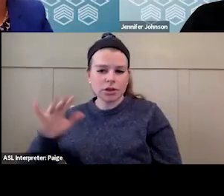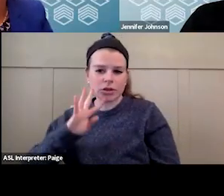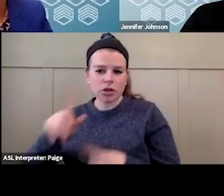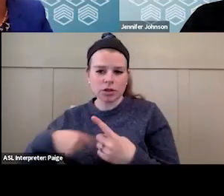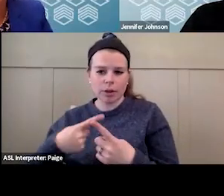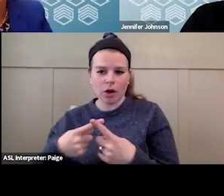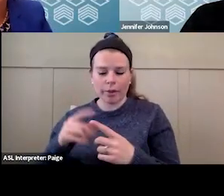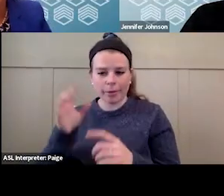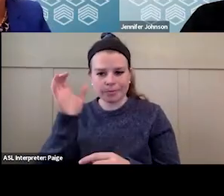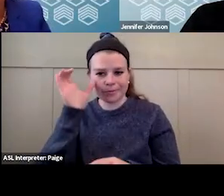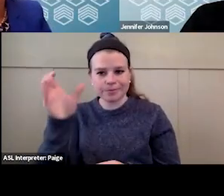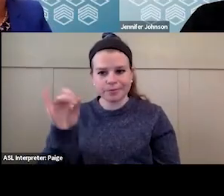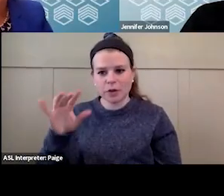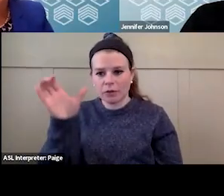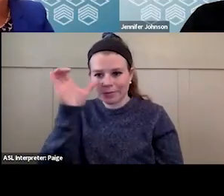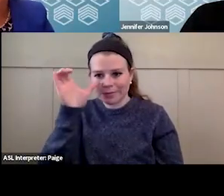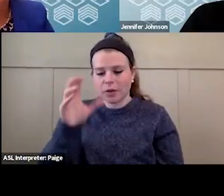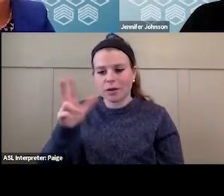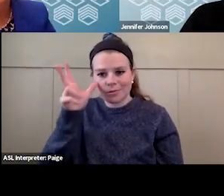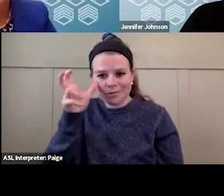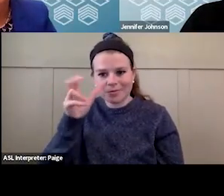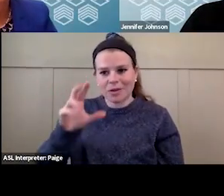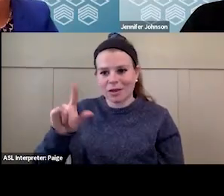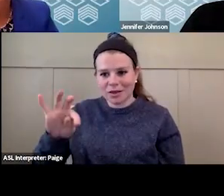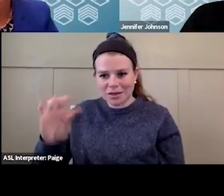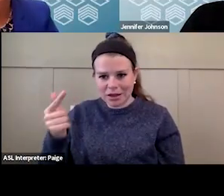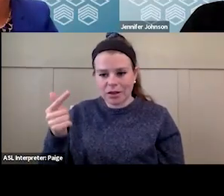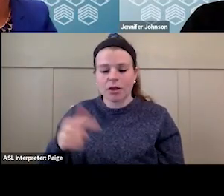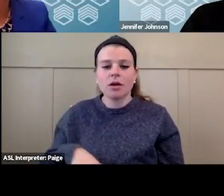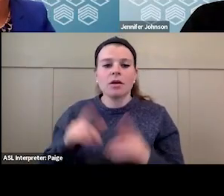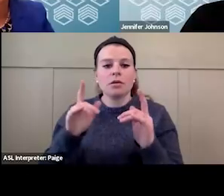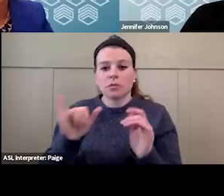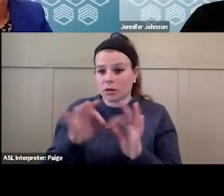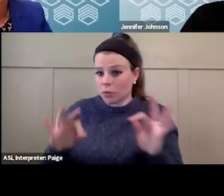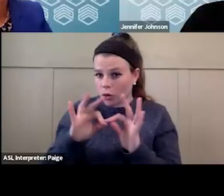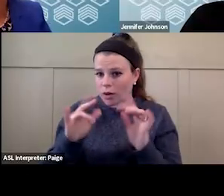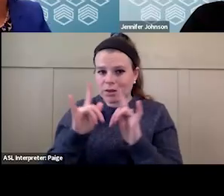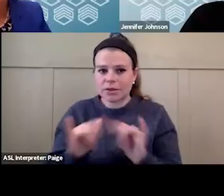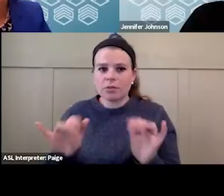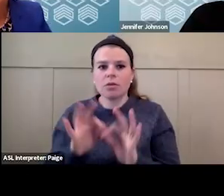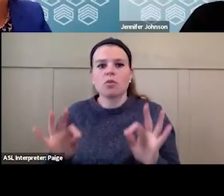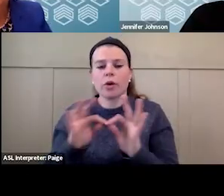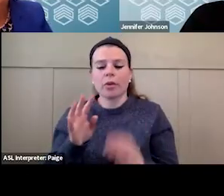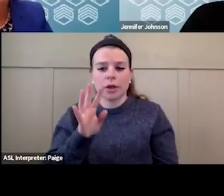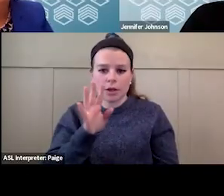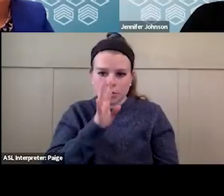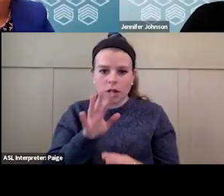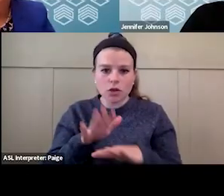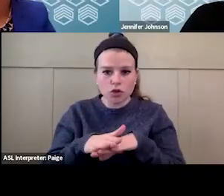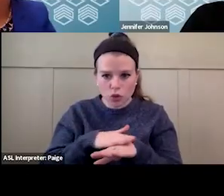and that's super, super important. But it's also important that we speak slowly, that we make eye contact, that